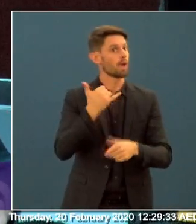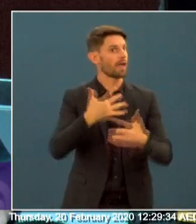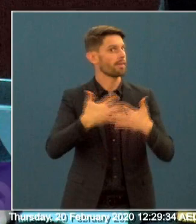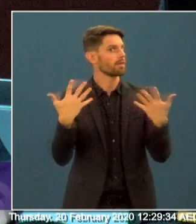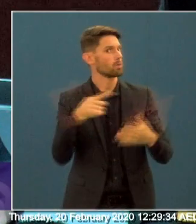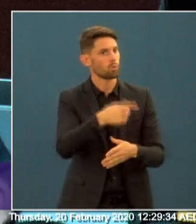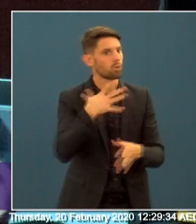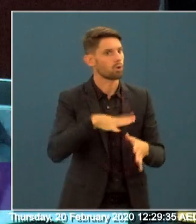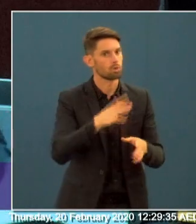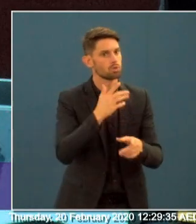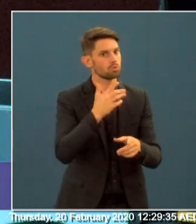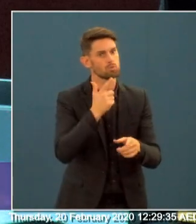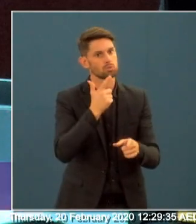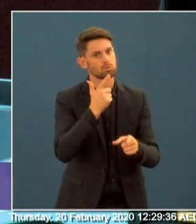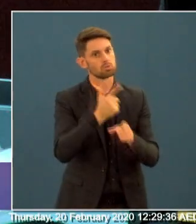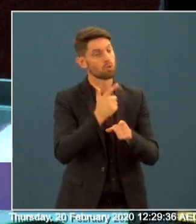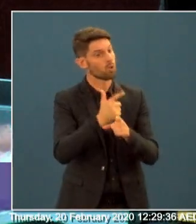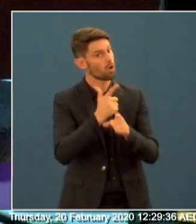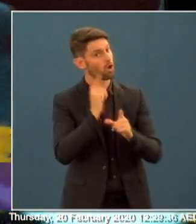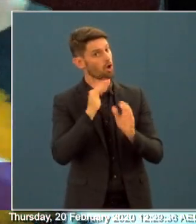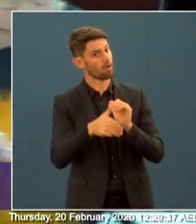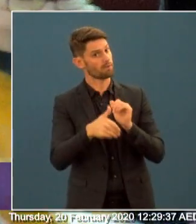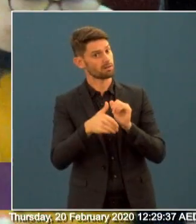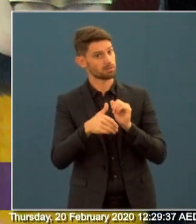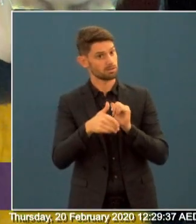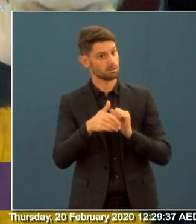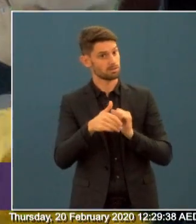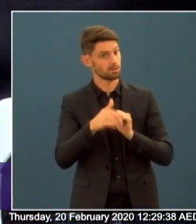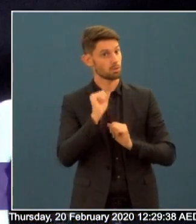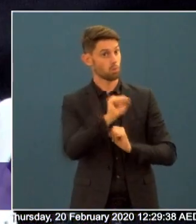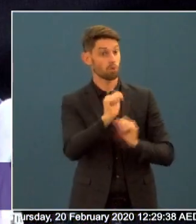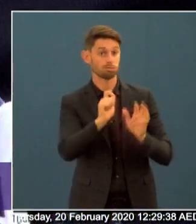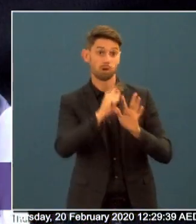it's covering everything that you've been involved with? Yes.